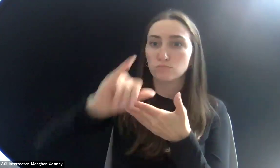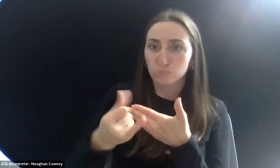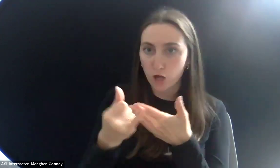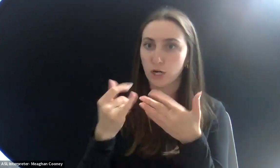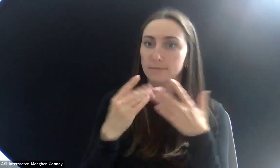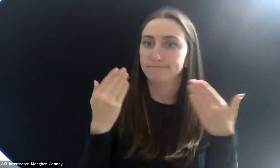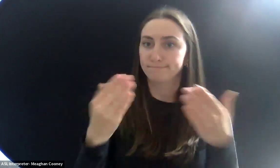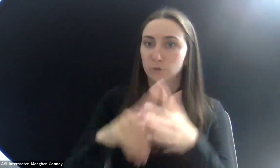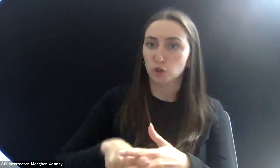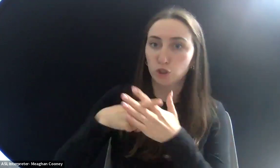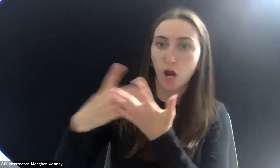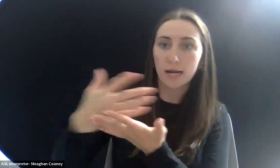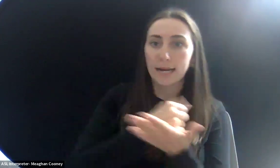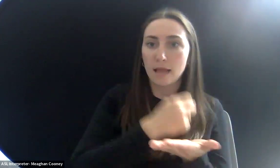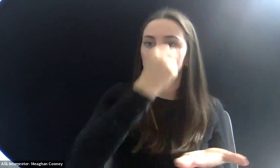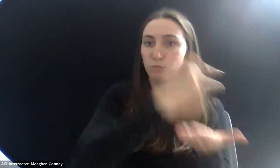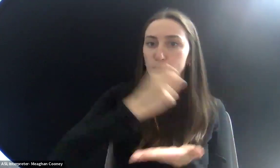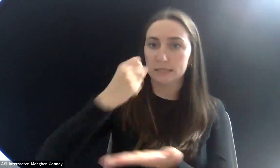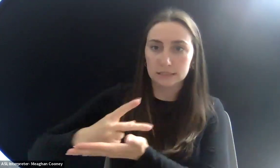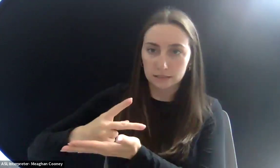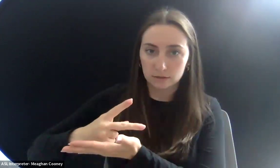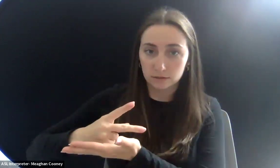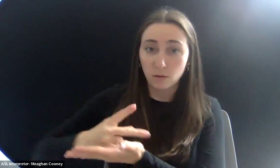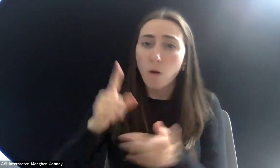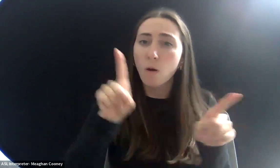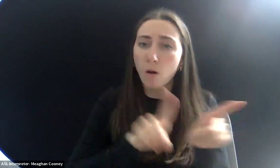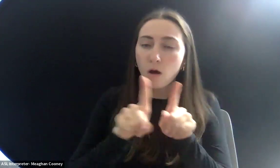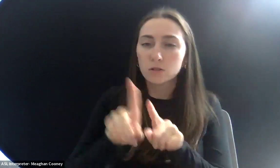Those state approvals and exploring project alternatives